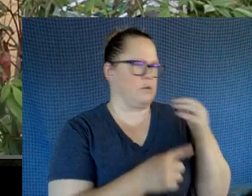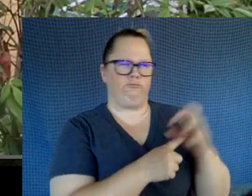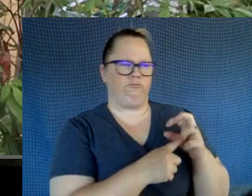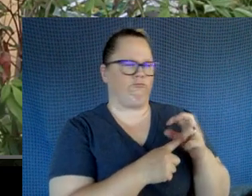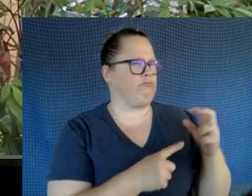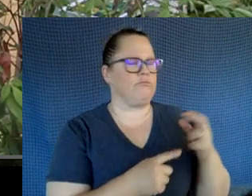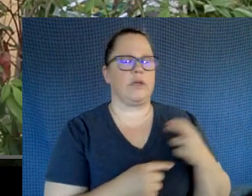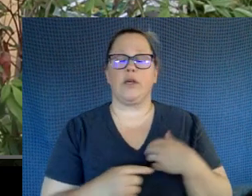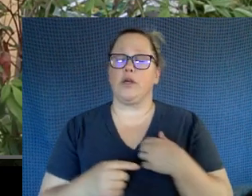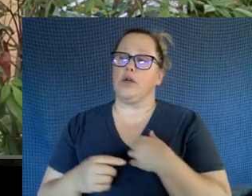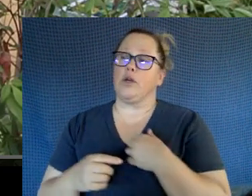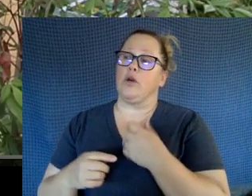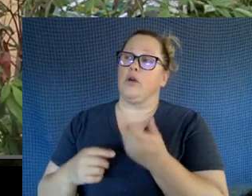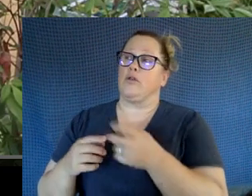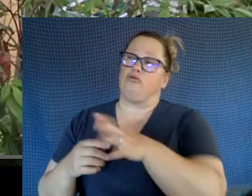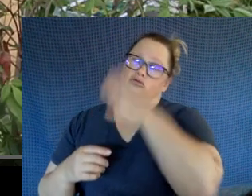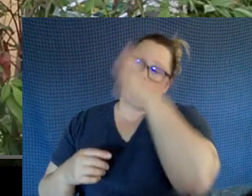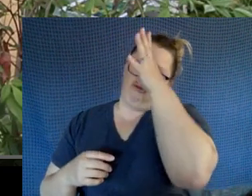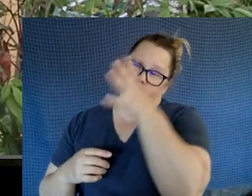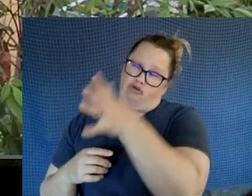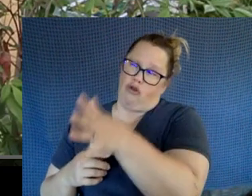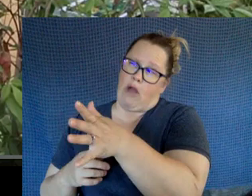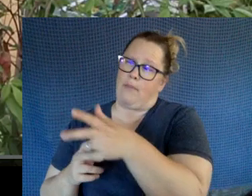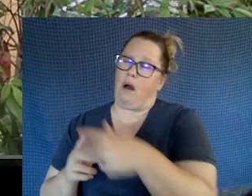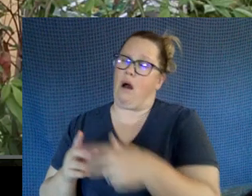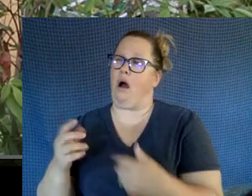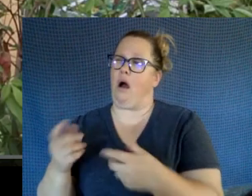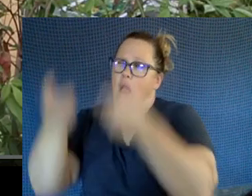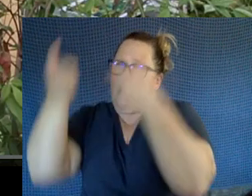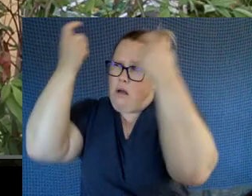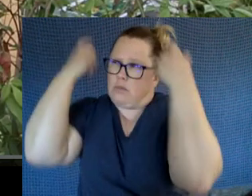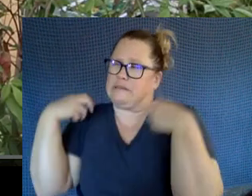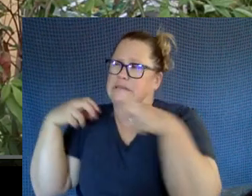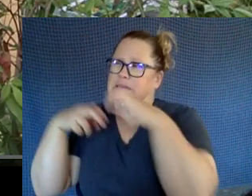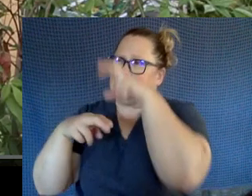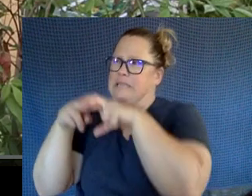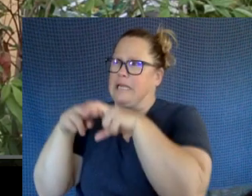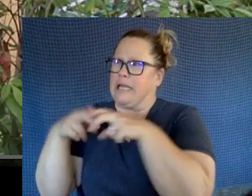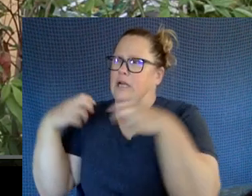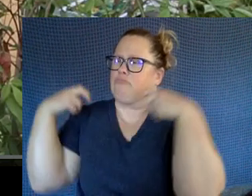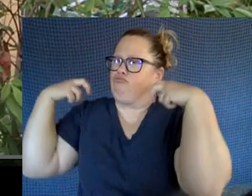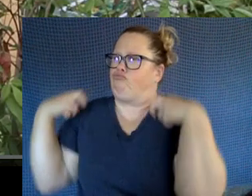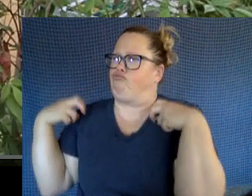great-grandpa shoulders I'm a strong and mighty tower. My chin rests on his head.